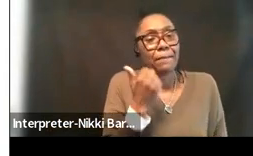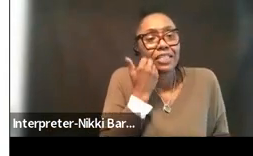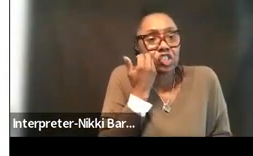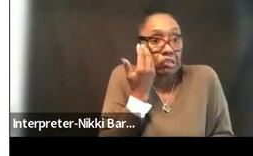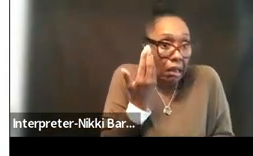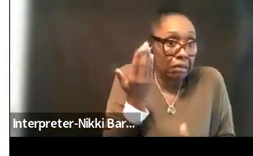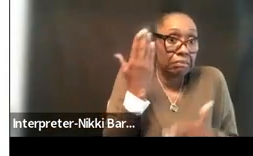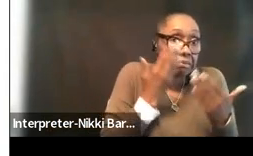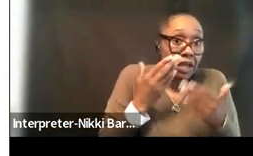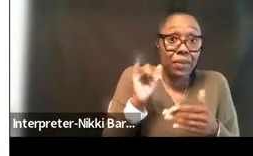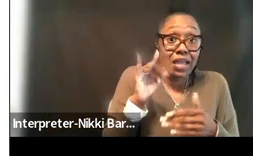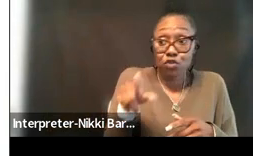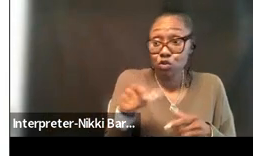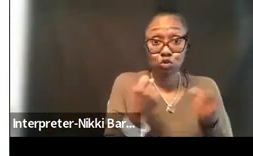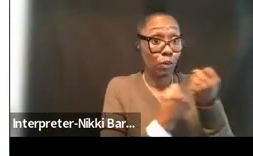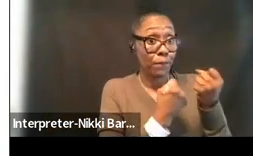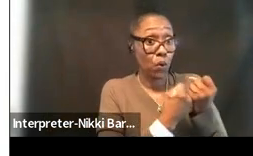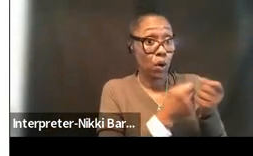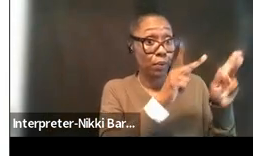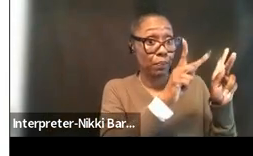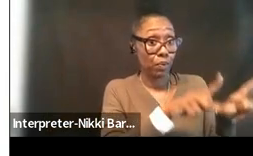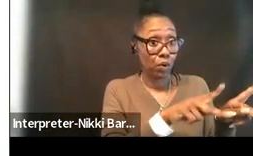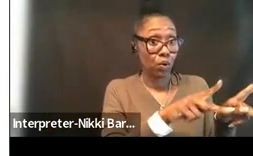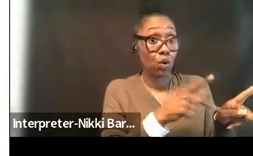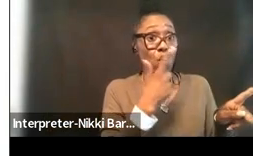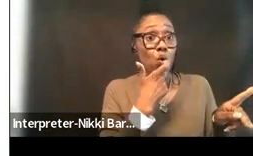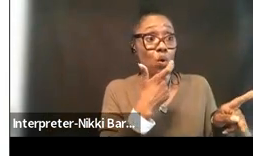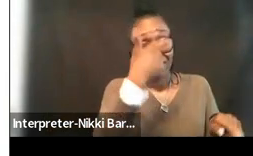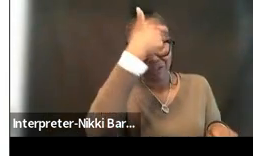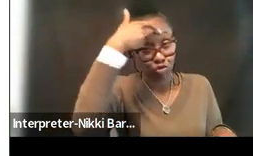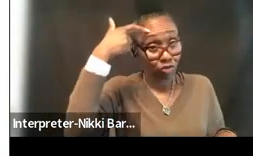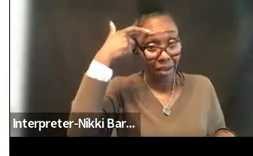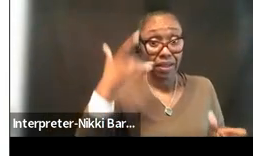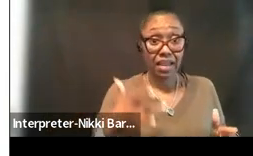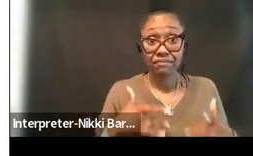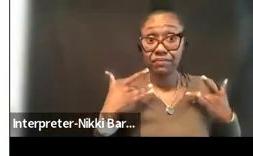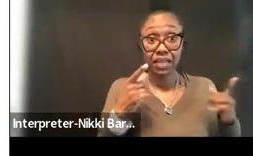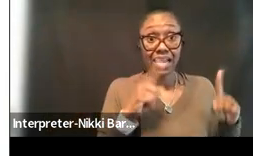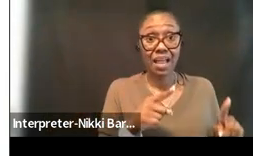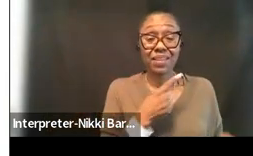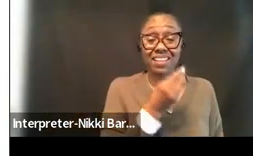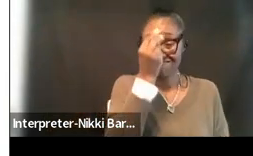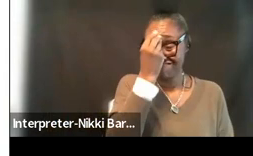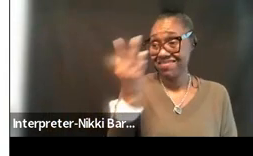So if you are supporting someone having. Who has been through a traumatic event and they do share with you that they've had thoughts of suicide.